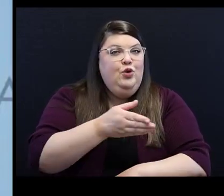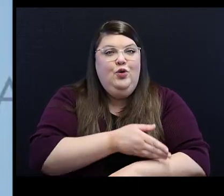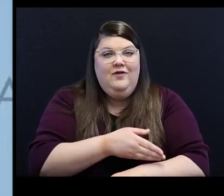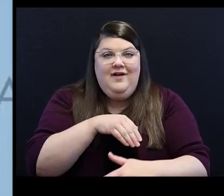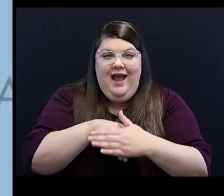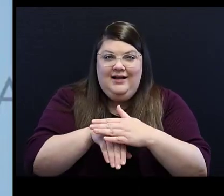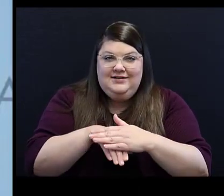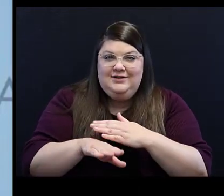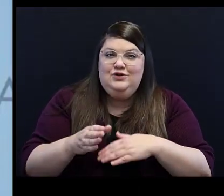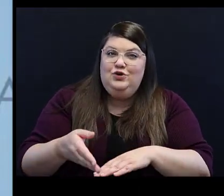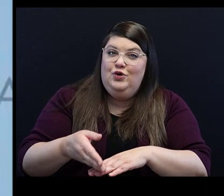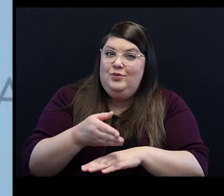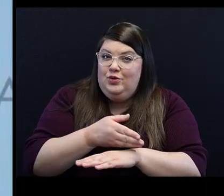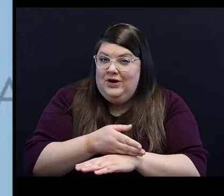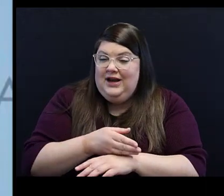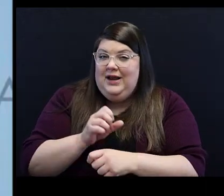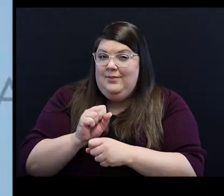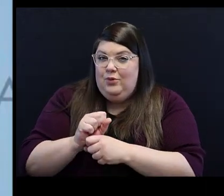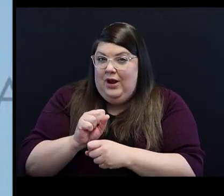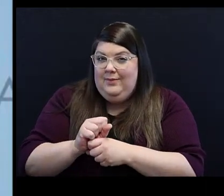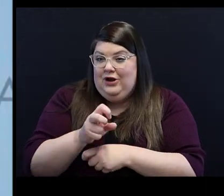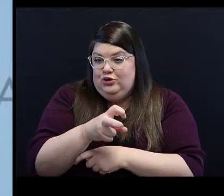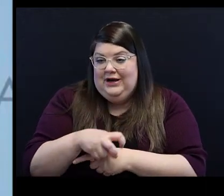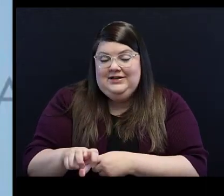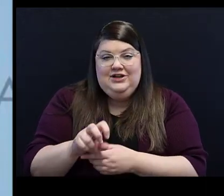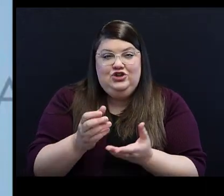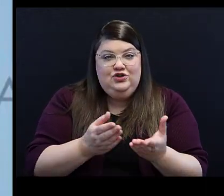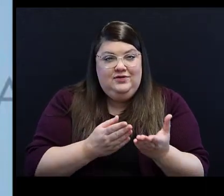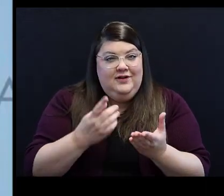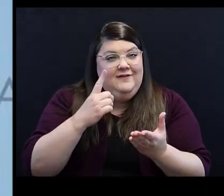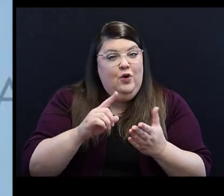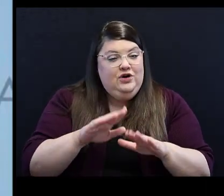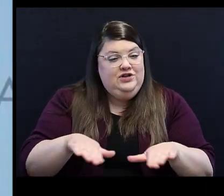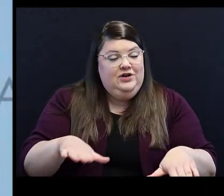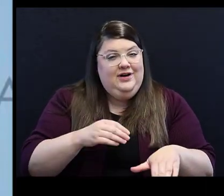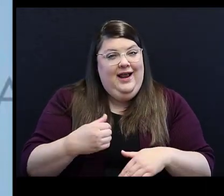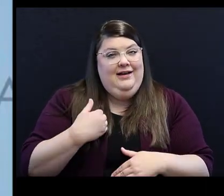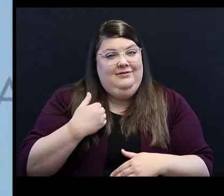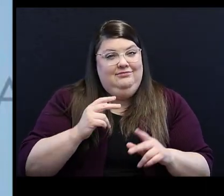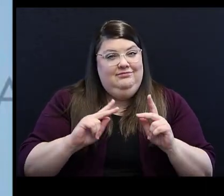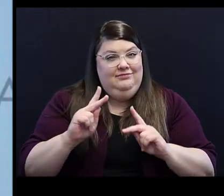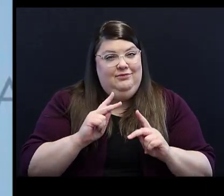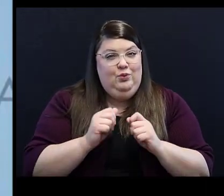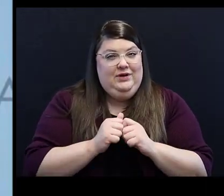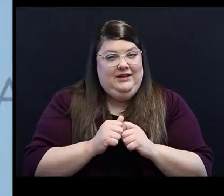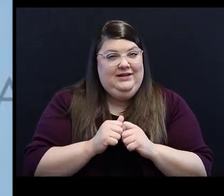to pre-employment transition services for children and youth with disabilities.